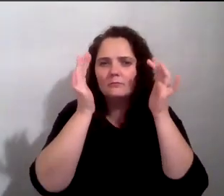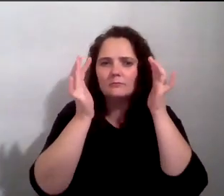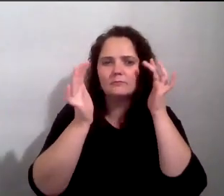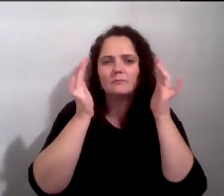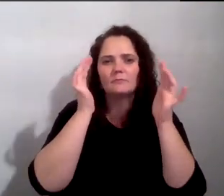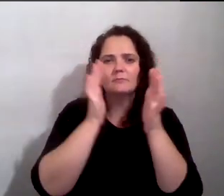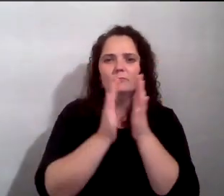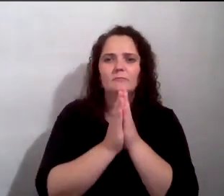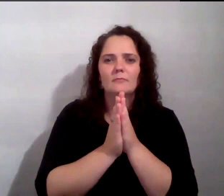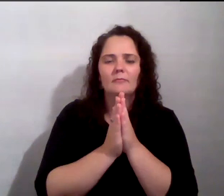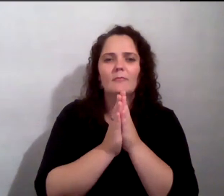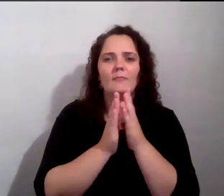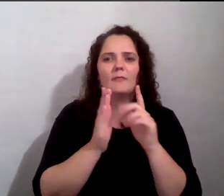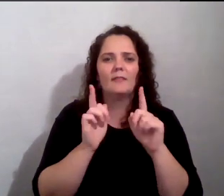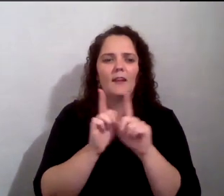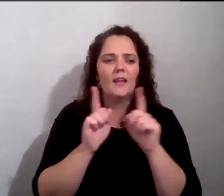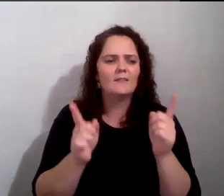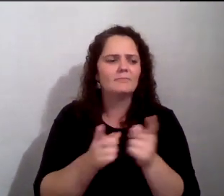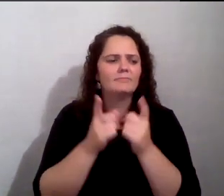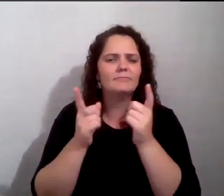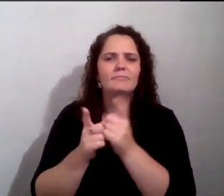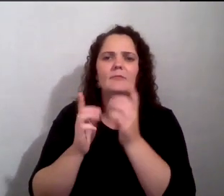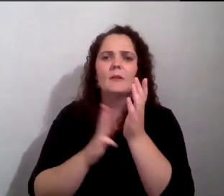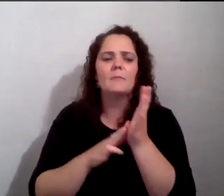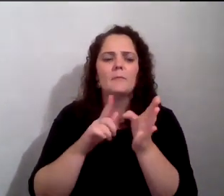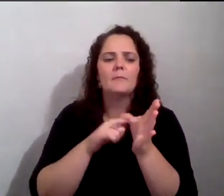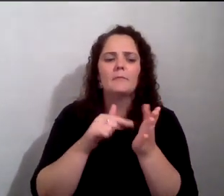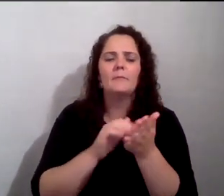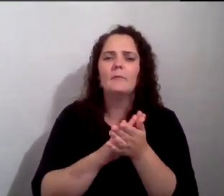history of art. And also you know we're talking here in